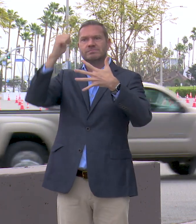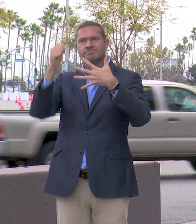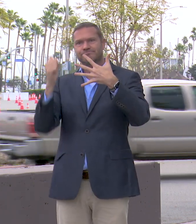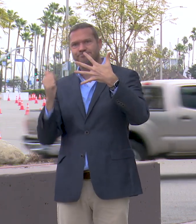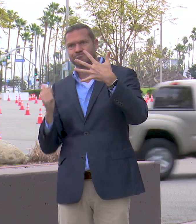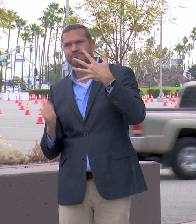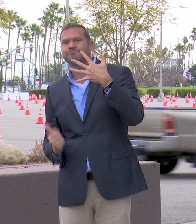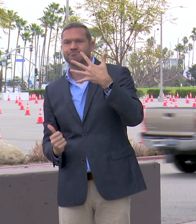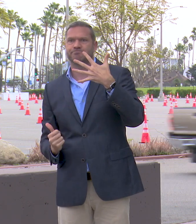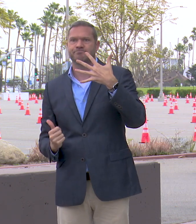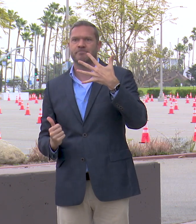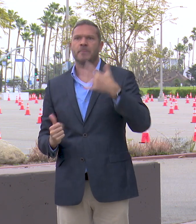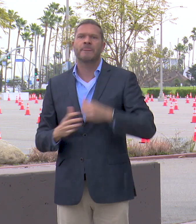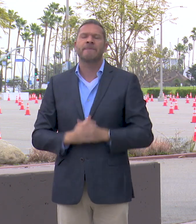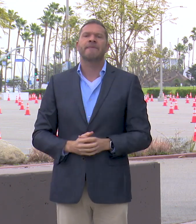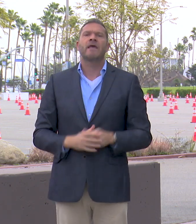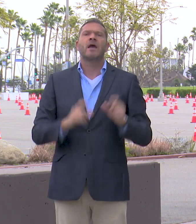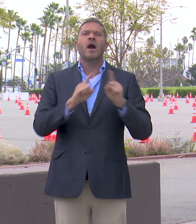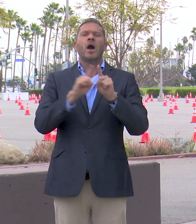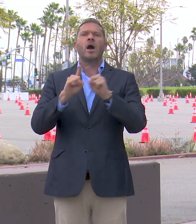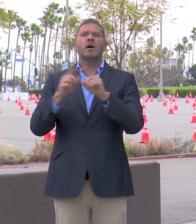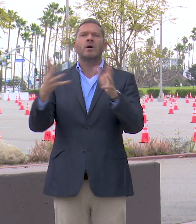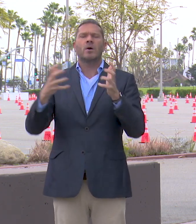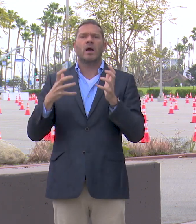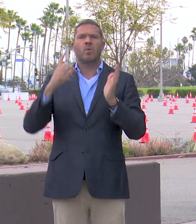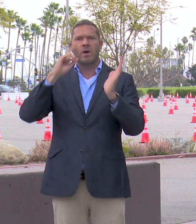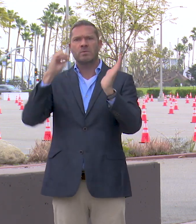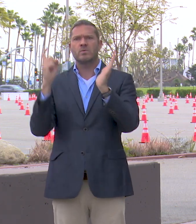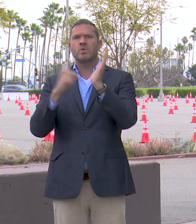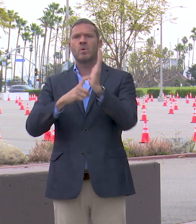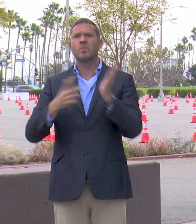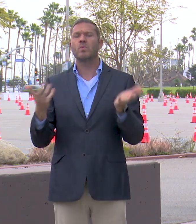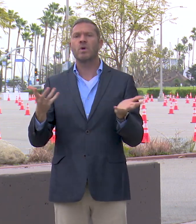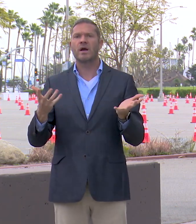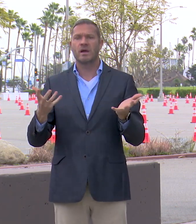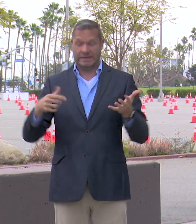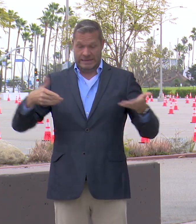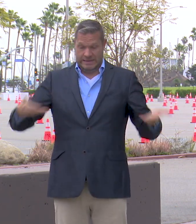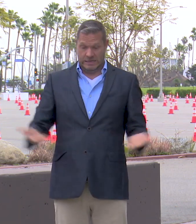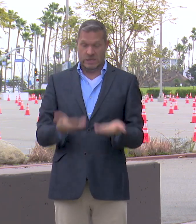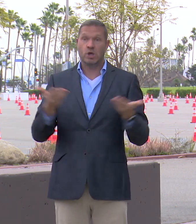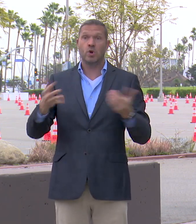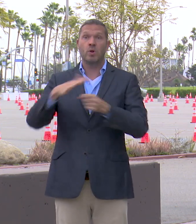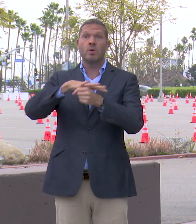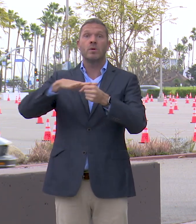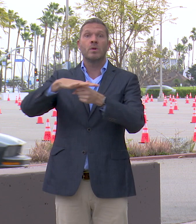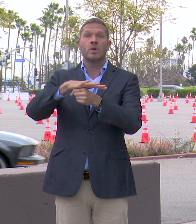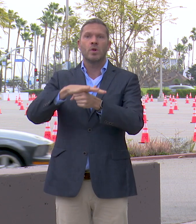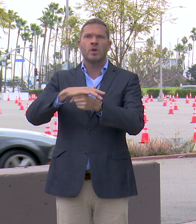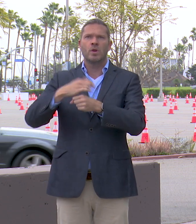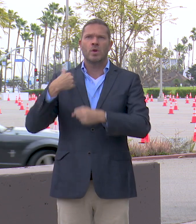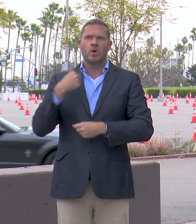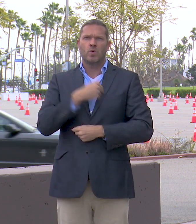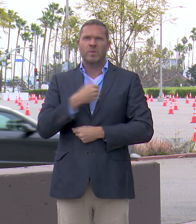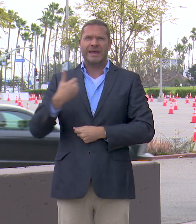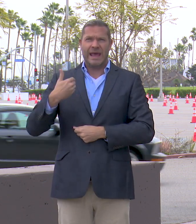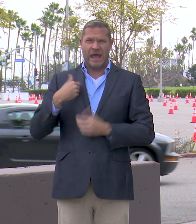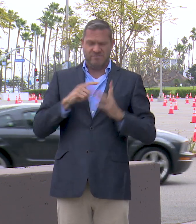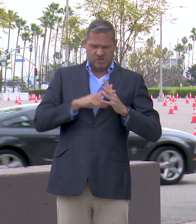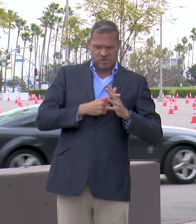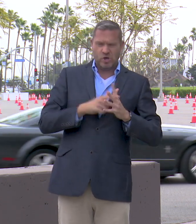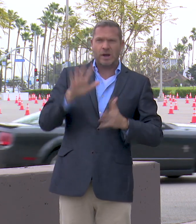I also want to note that this site we are starting about 1500 a day and then of course